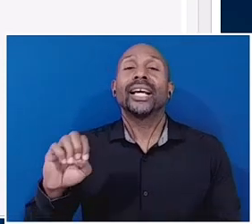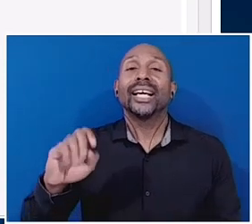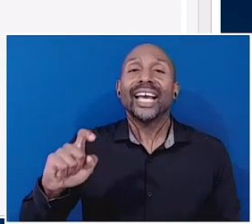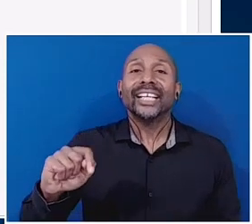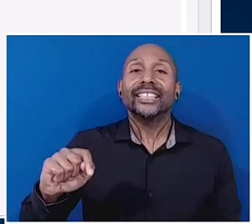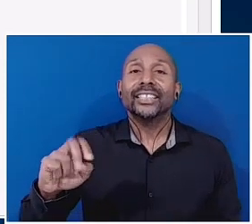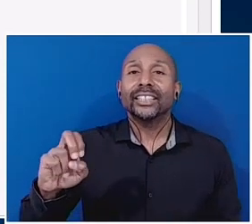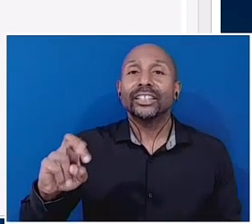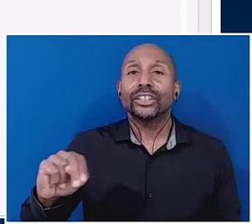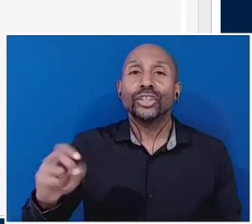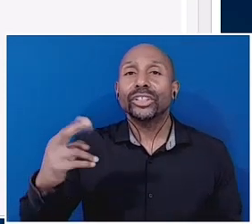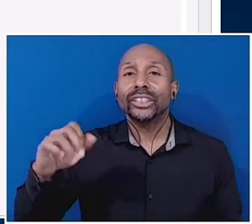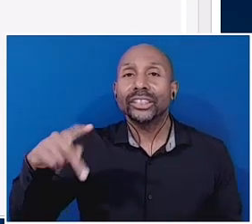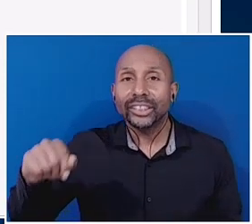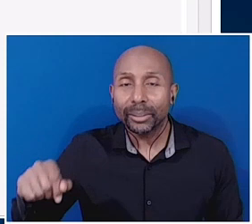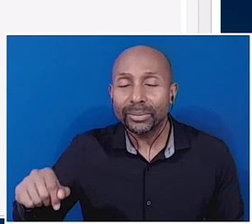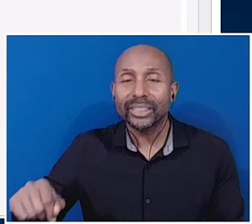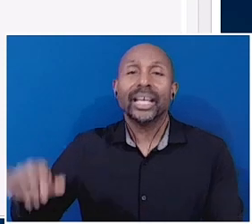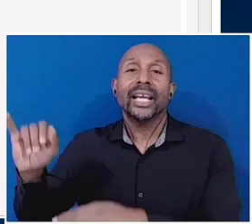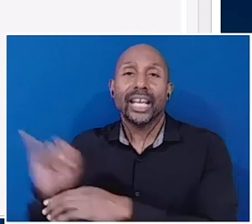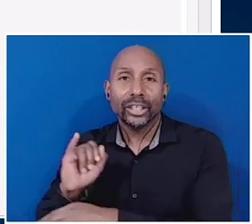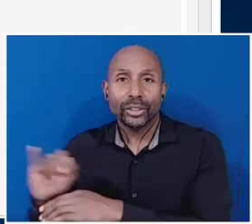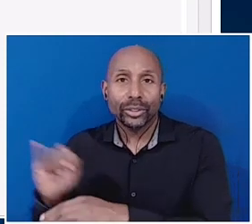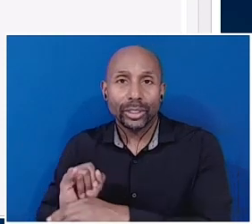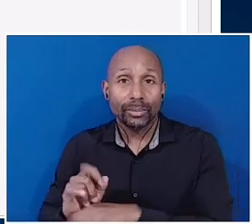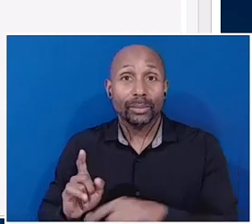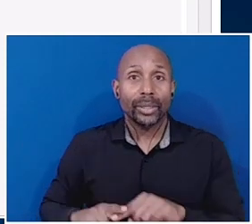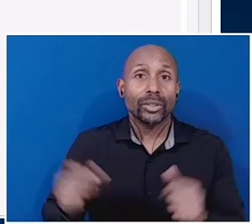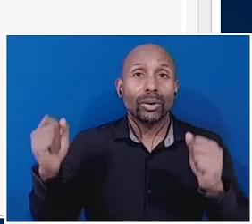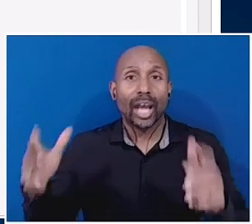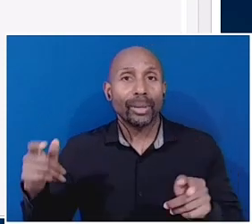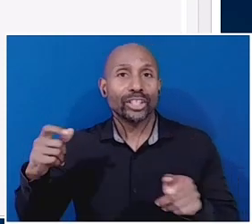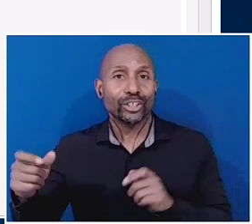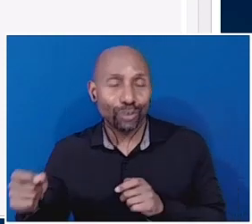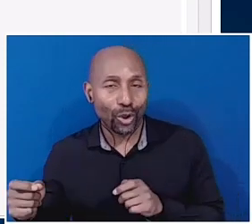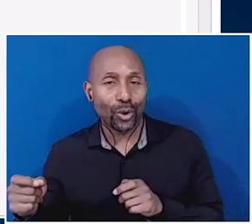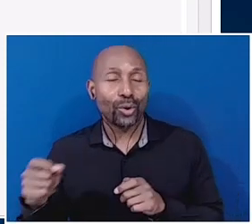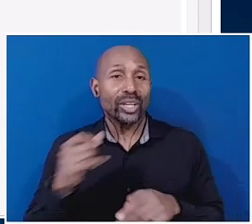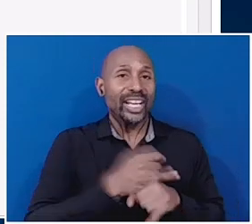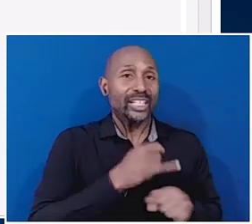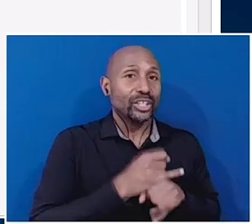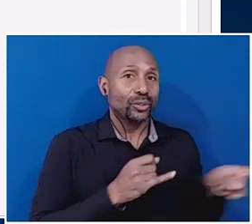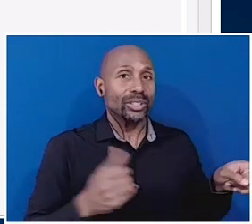amount of control the institution itself has over those programs.